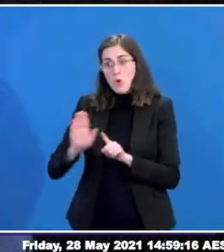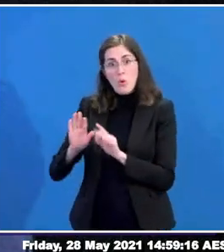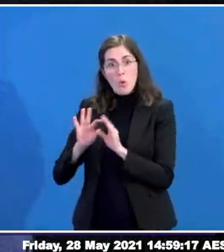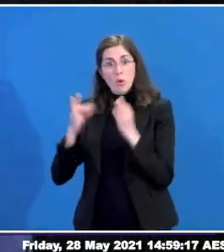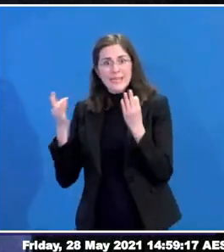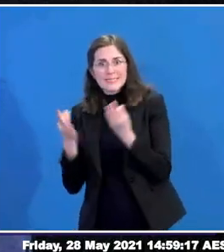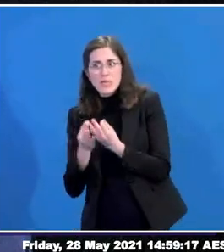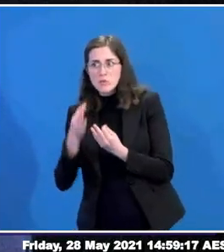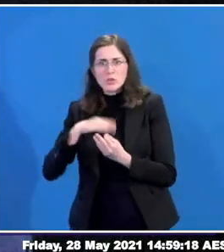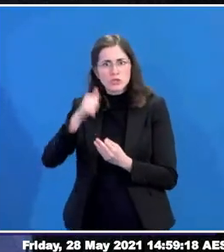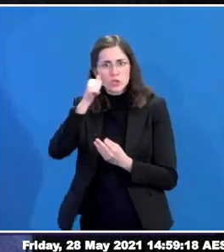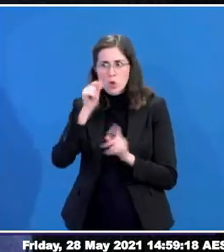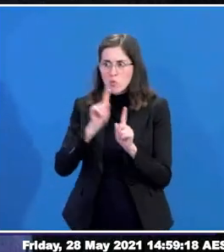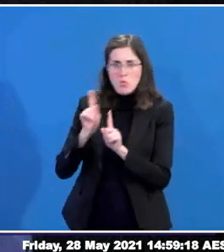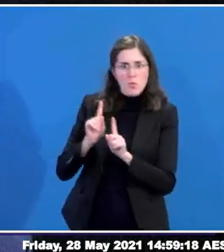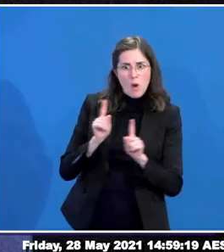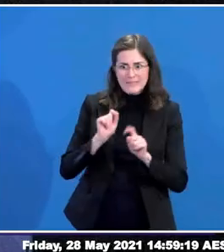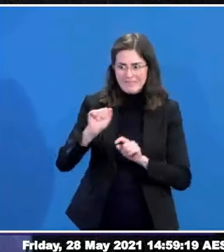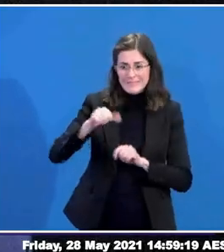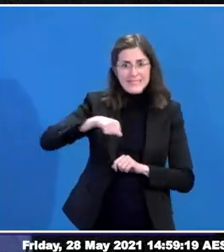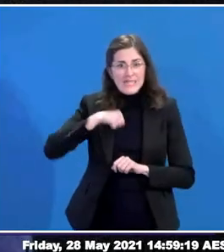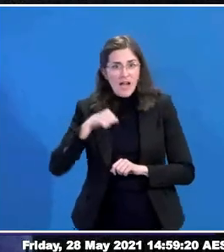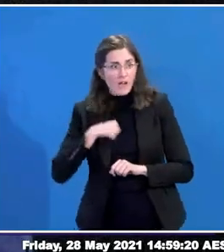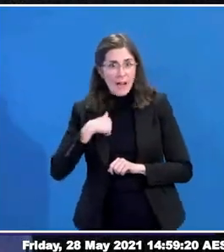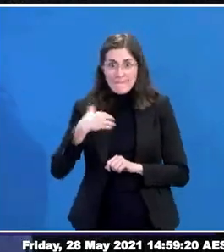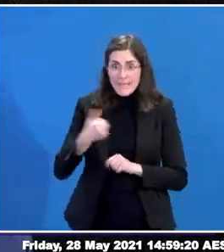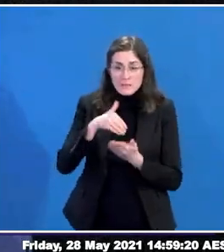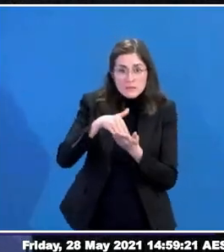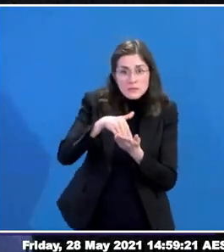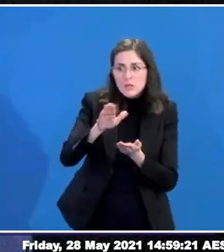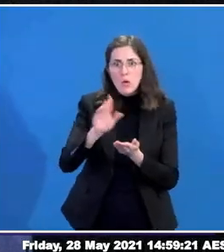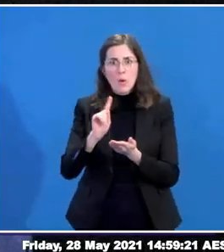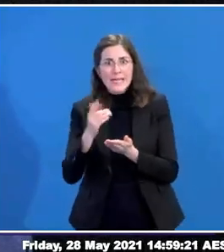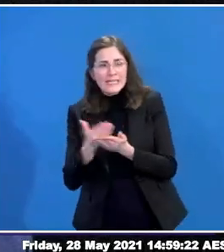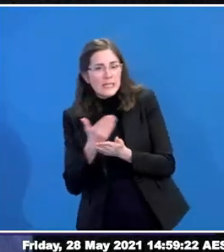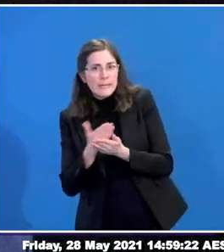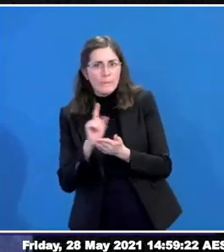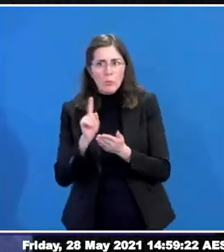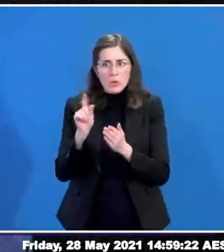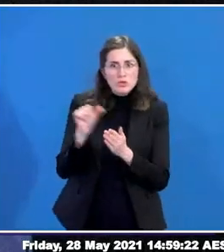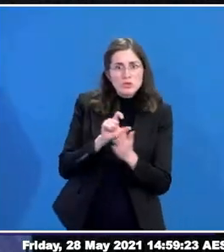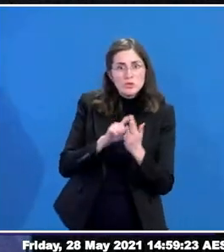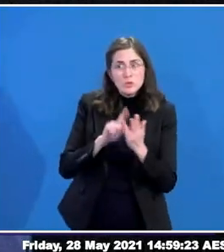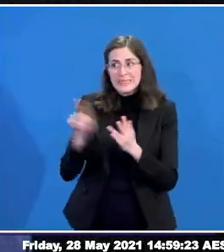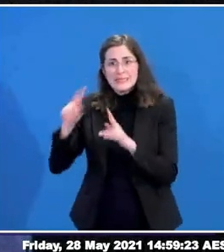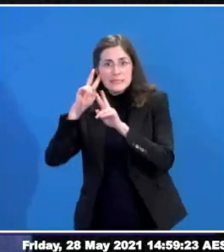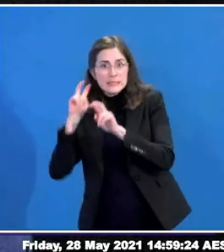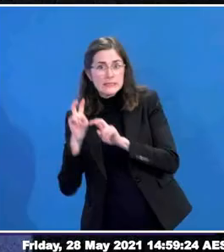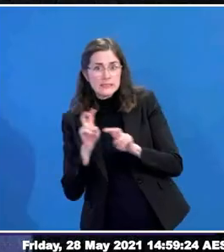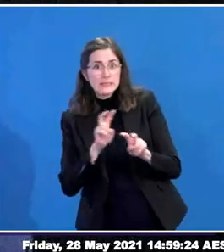case, would be looking to uncover things that may require them to take action.